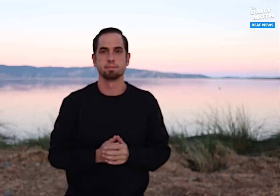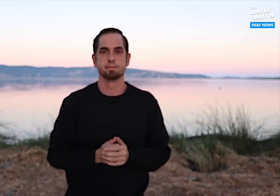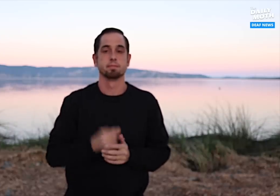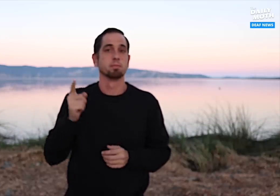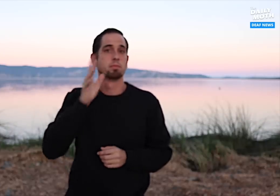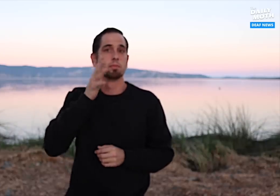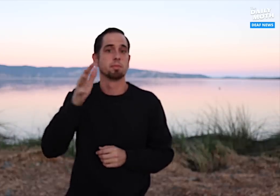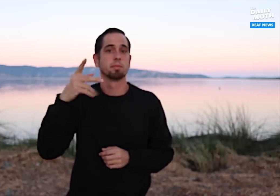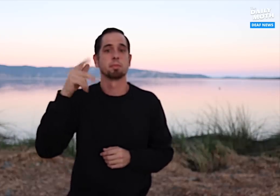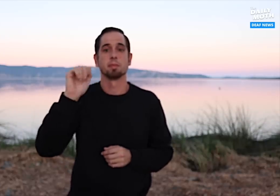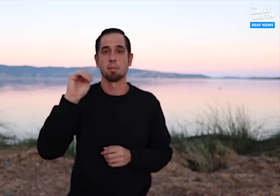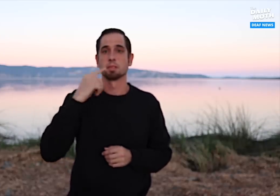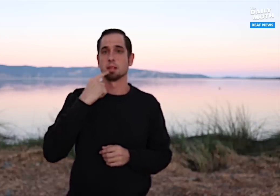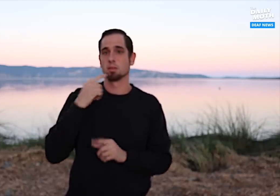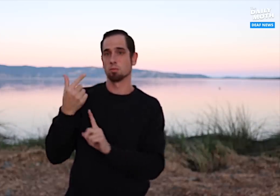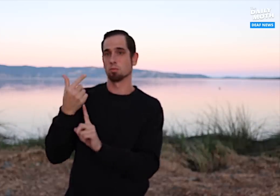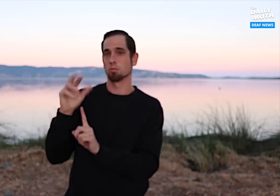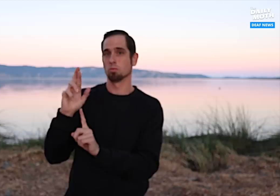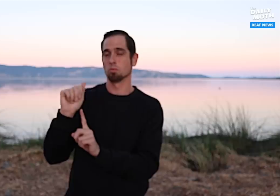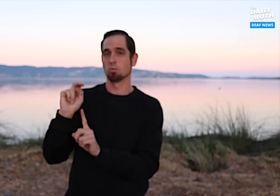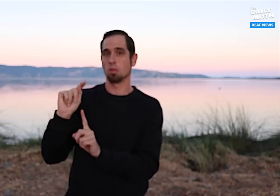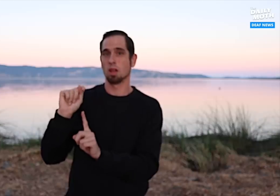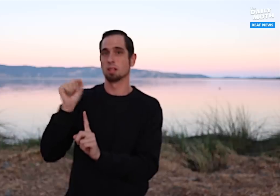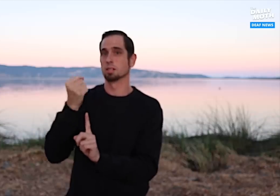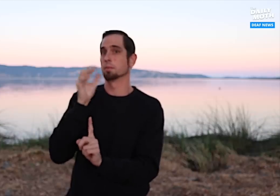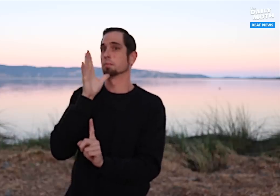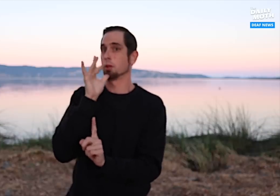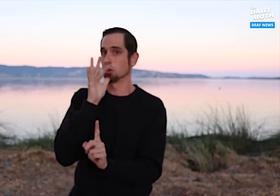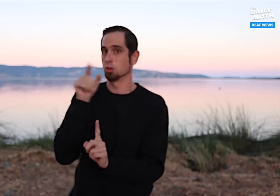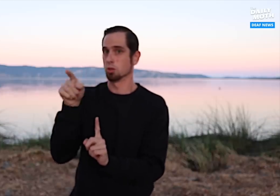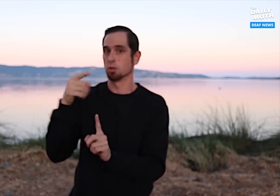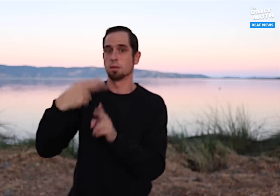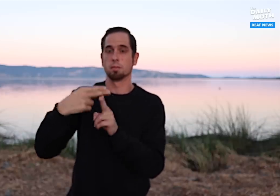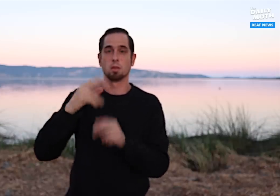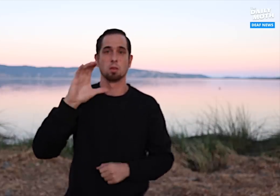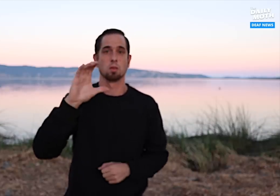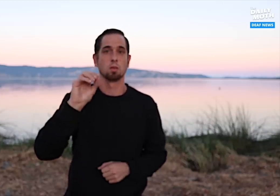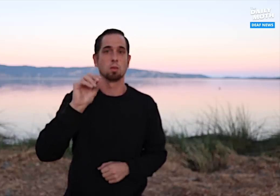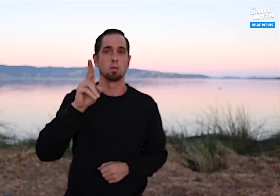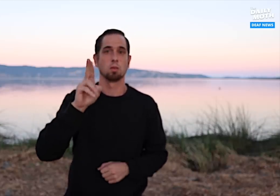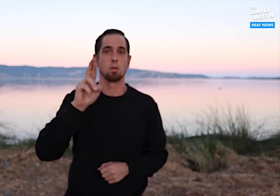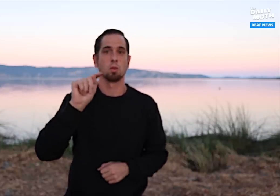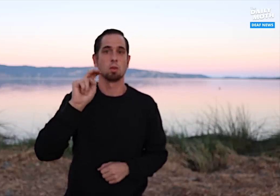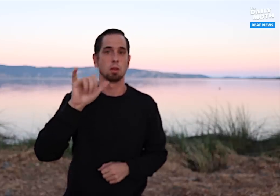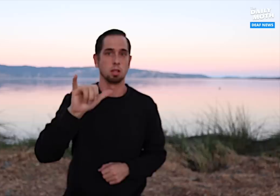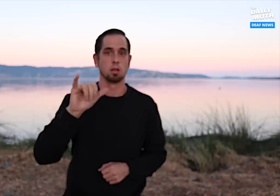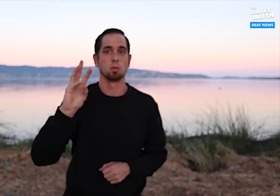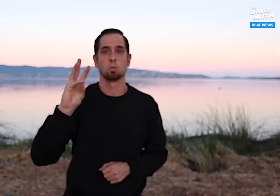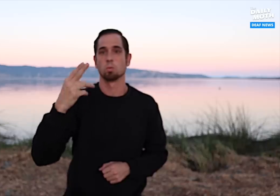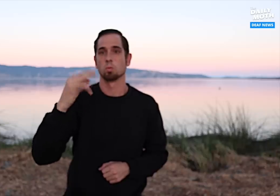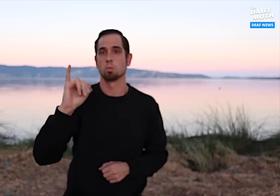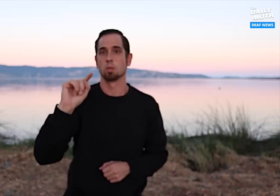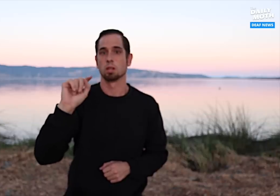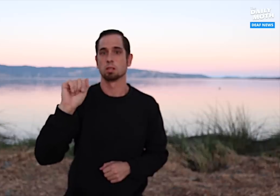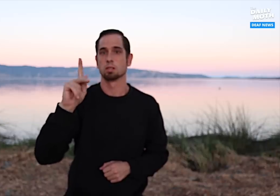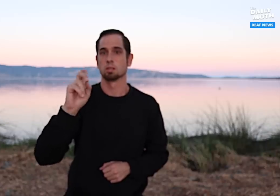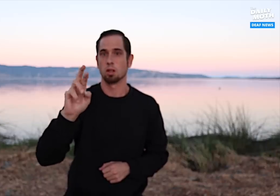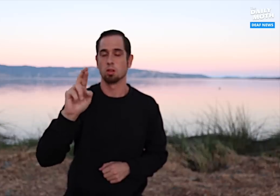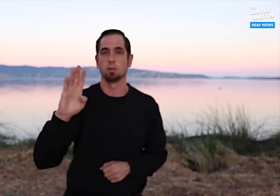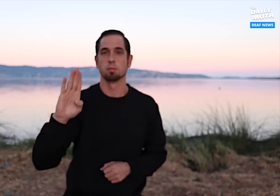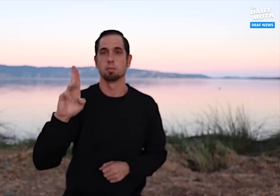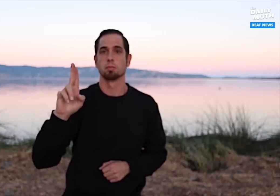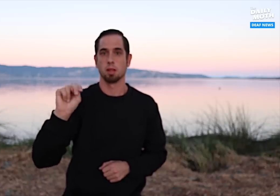Pam said Grant’s mother, Courtney Whitaker Bun,